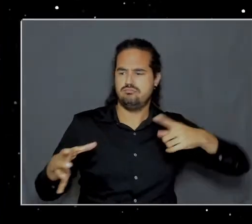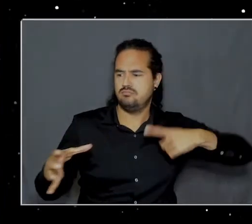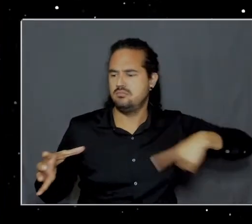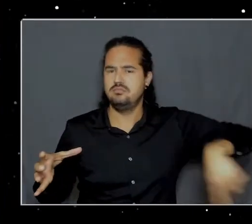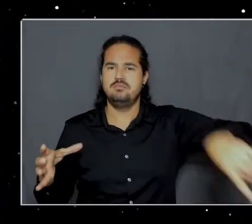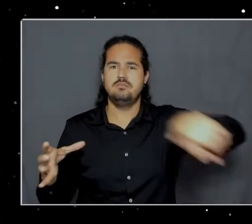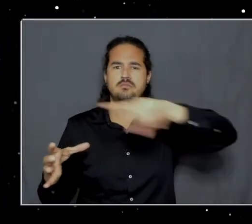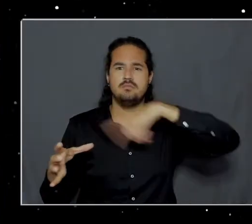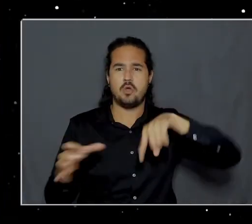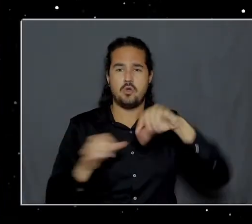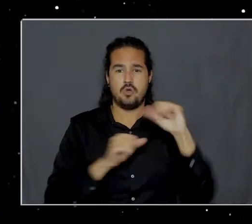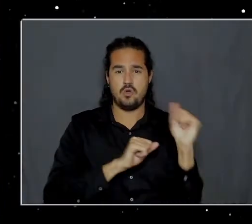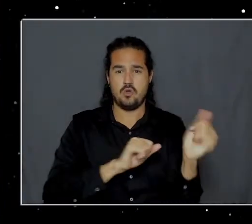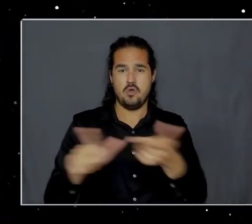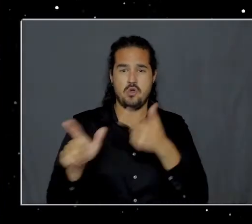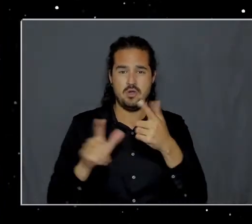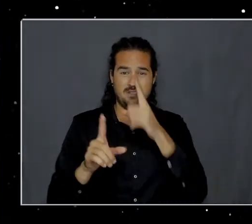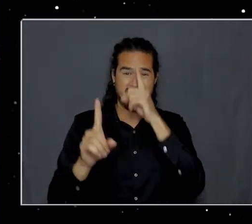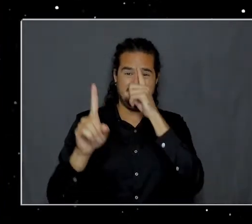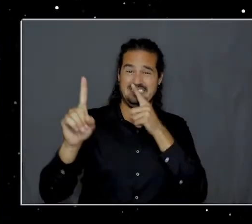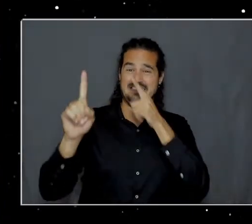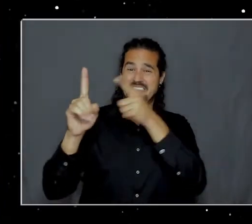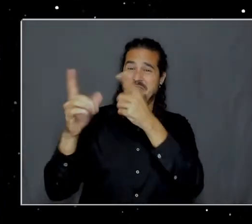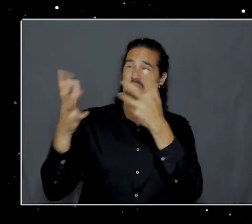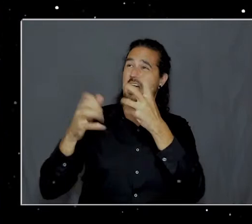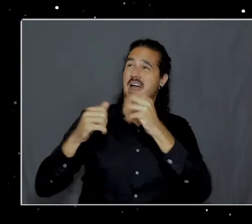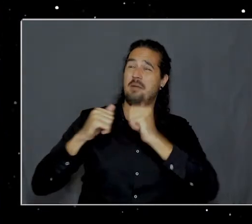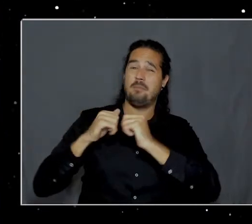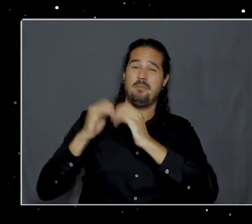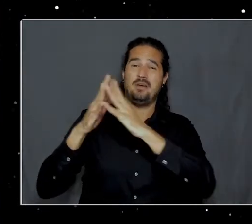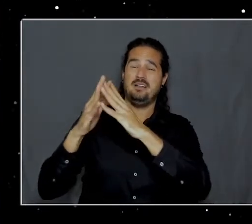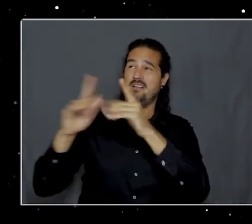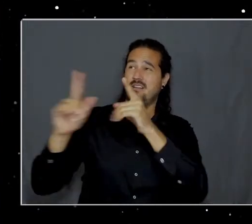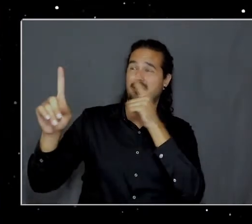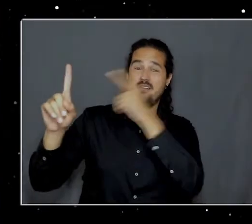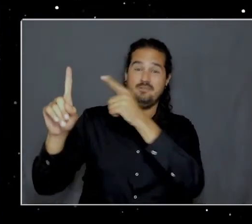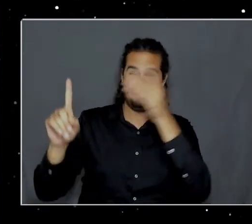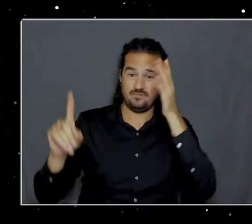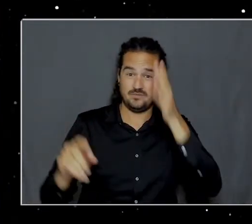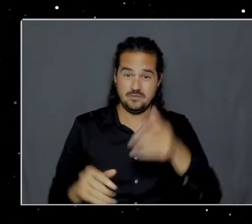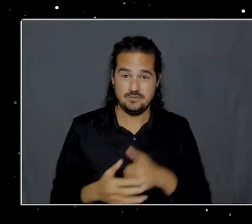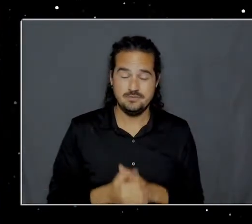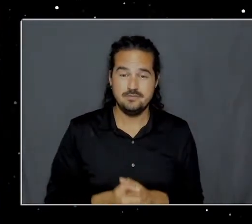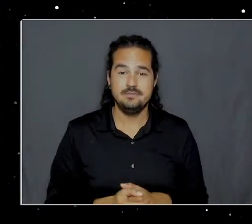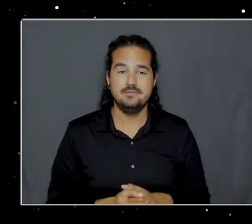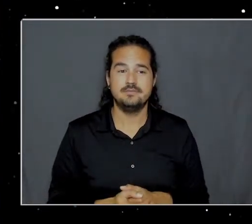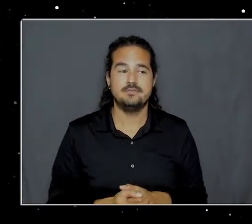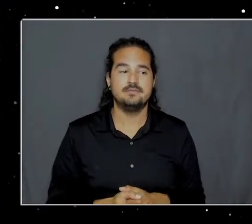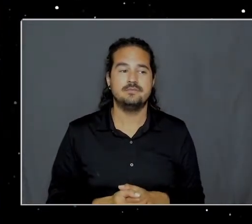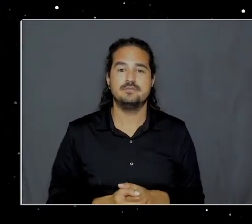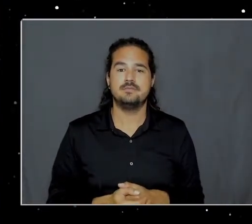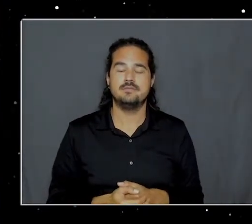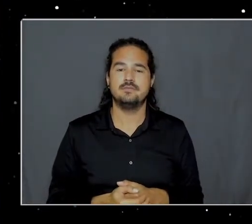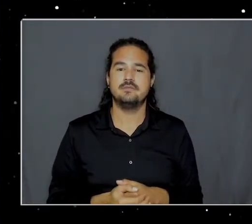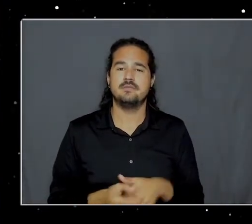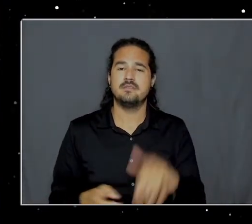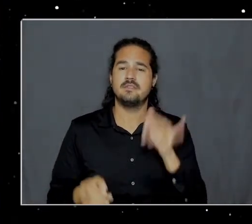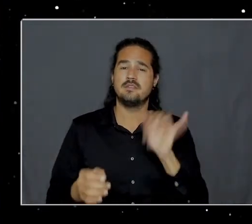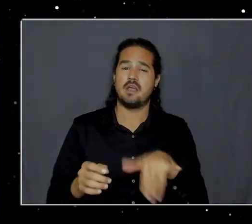WHOLE FOR WHATEVER IT IS THAT WE MIGHT HOPE TO CREATE IN THE FUTURE.